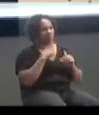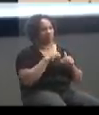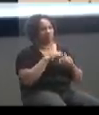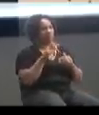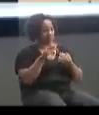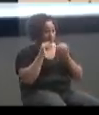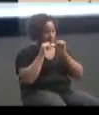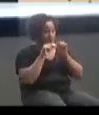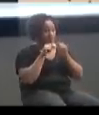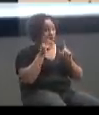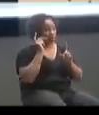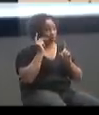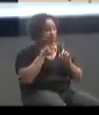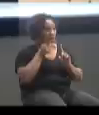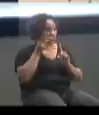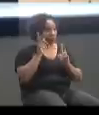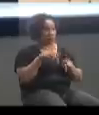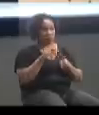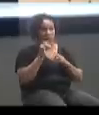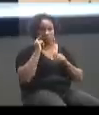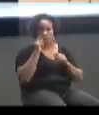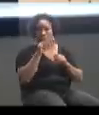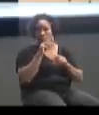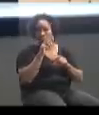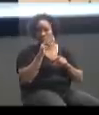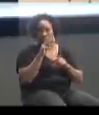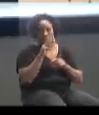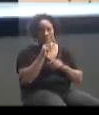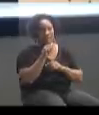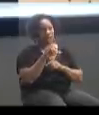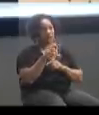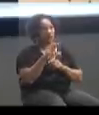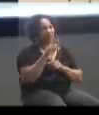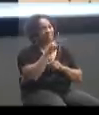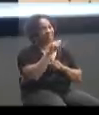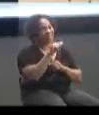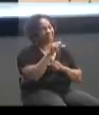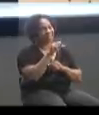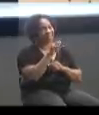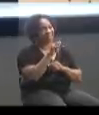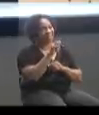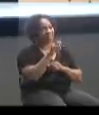AS A SUSTAINABILITY POINT PERSON FOR THE MAYOR, BILL IS HAPPENING